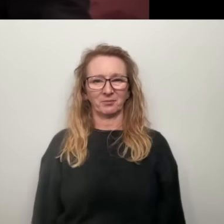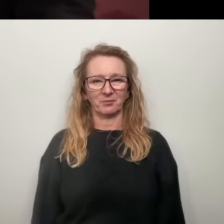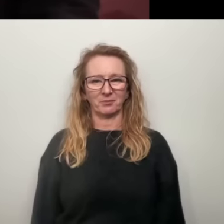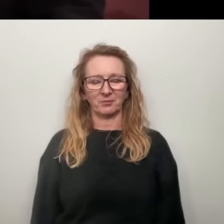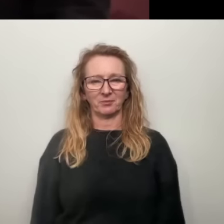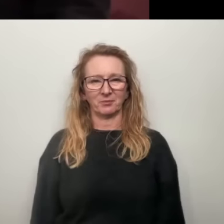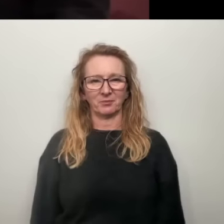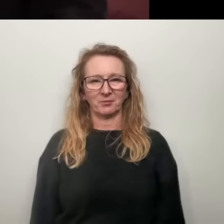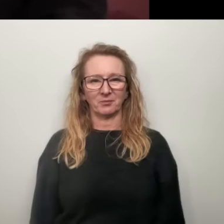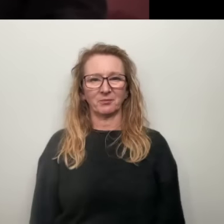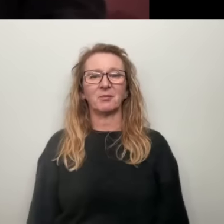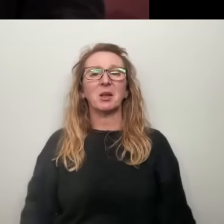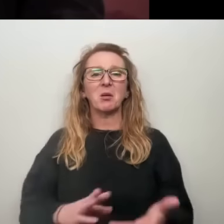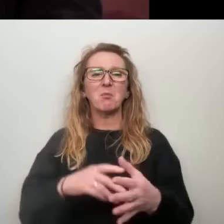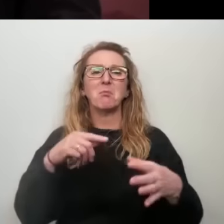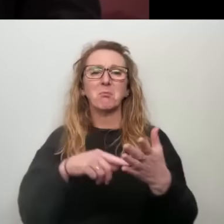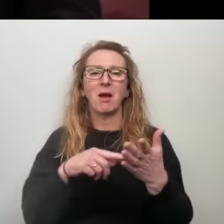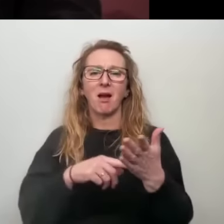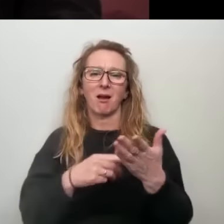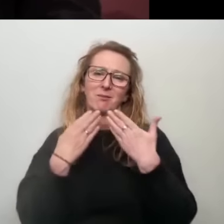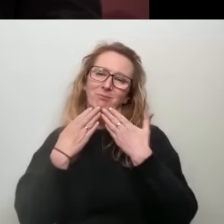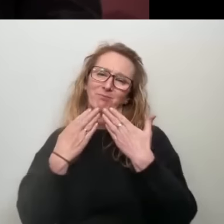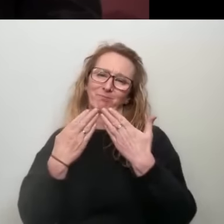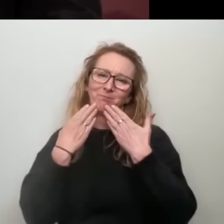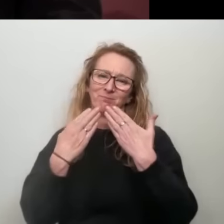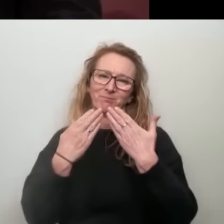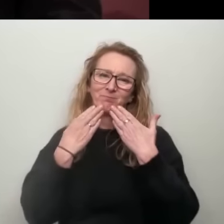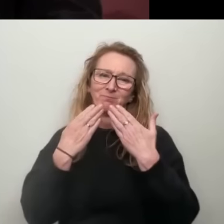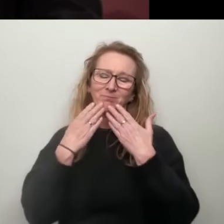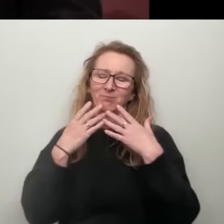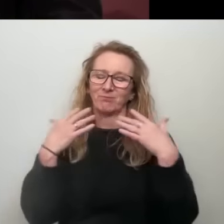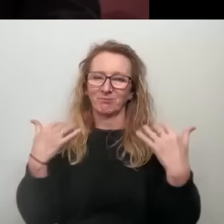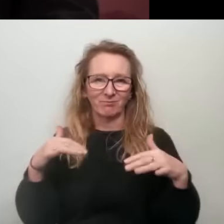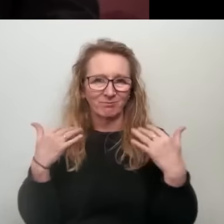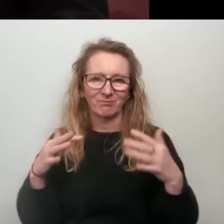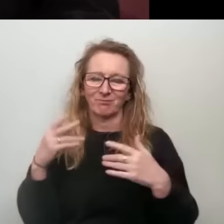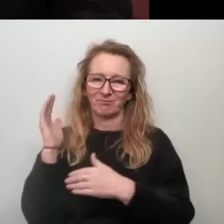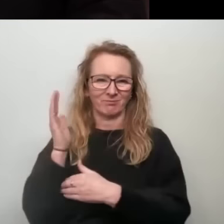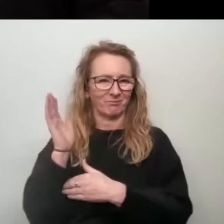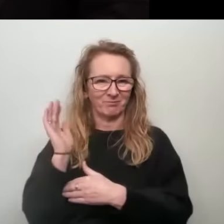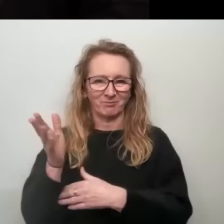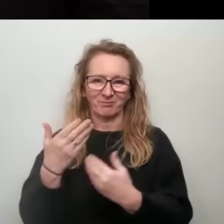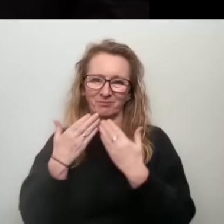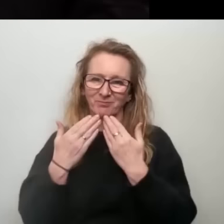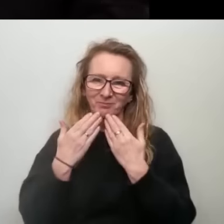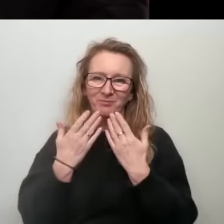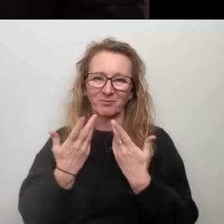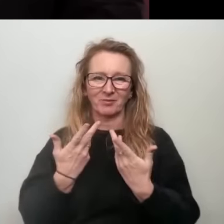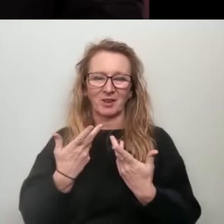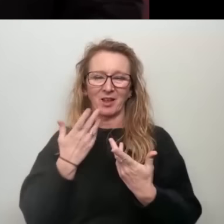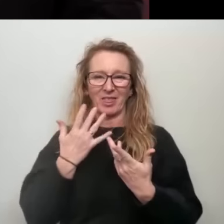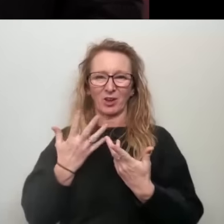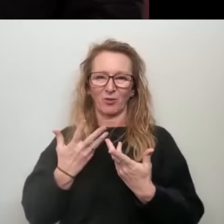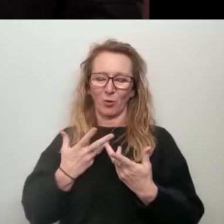Matt, Thank you very much for a fascinating lecture. Thank you for heroically soldiering on